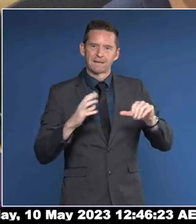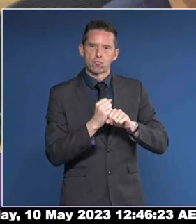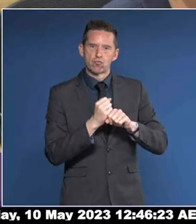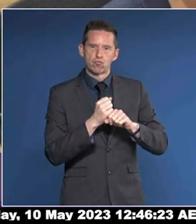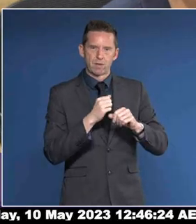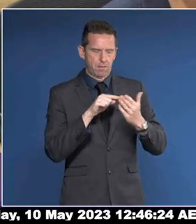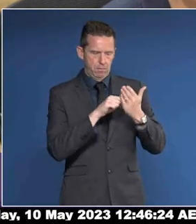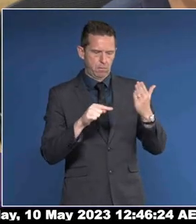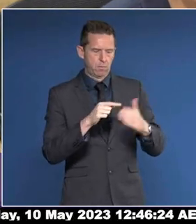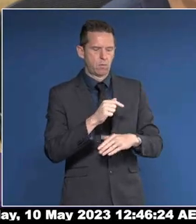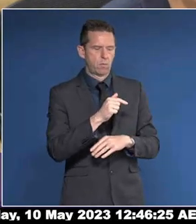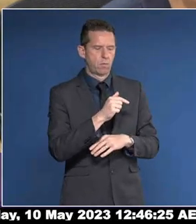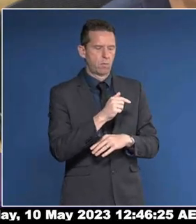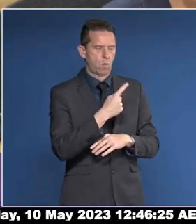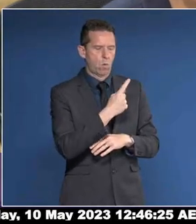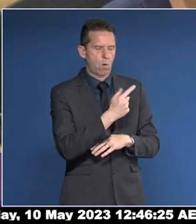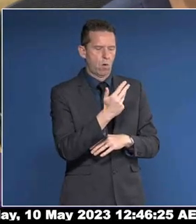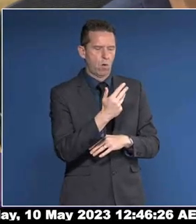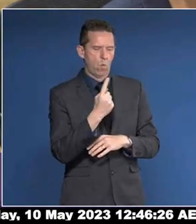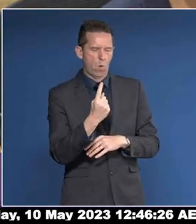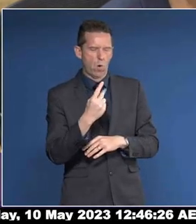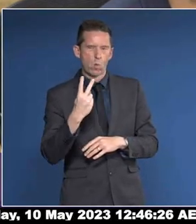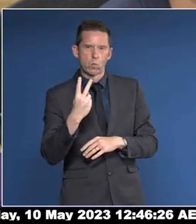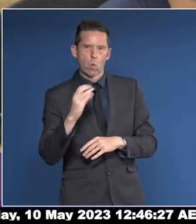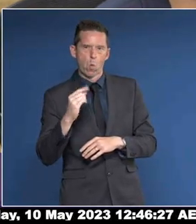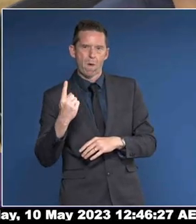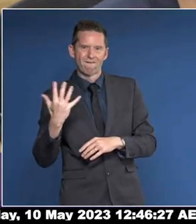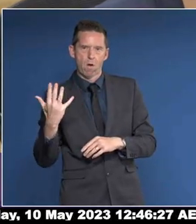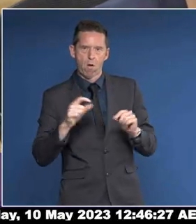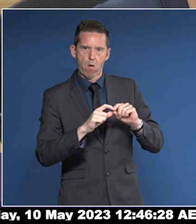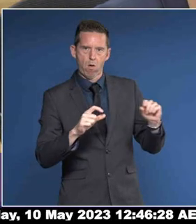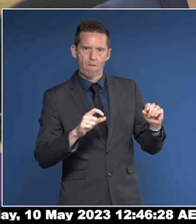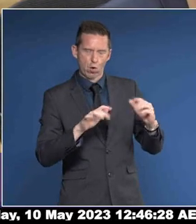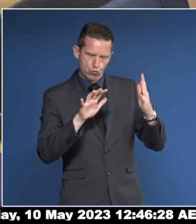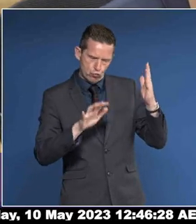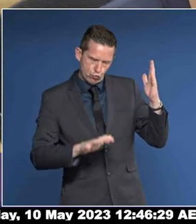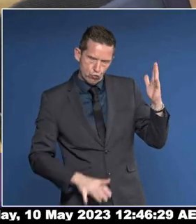It's quite lengthy? MR CLARK: Yes. You've read that? Yes. MS EASTMAN: Alright.